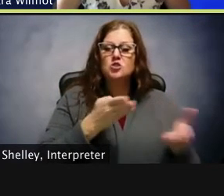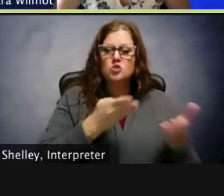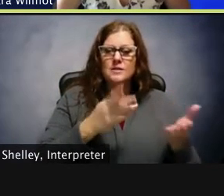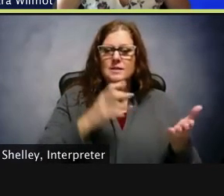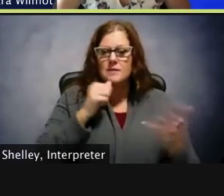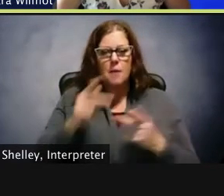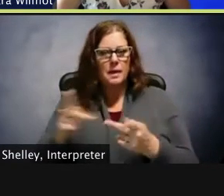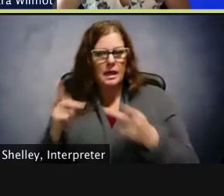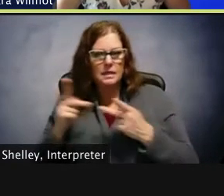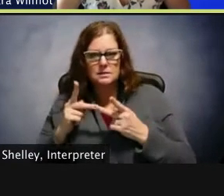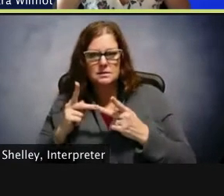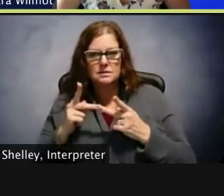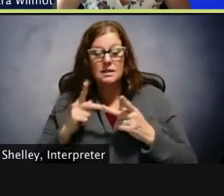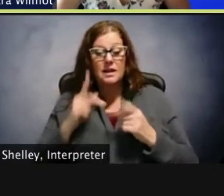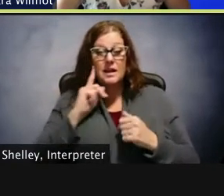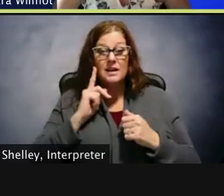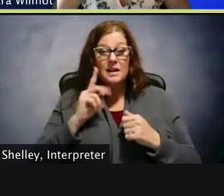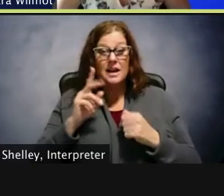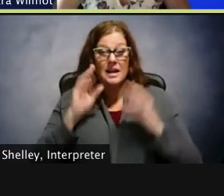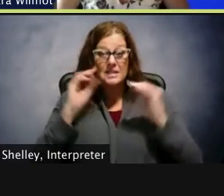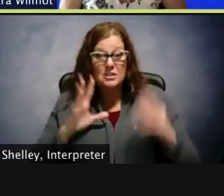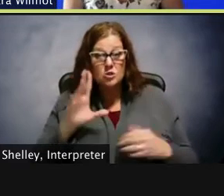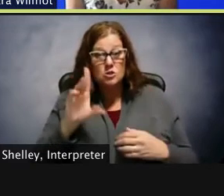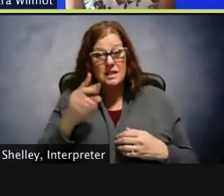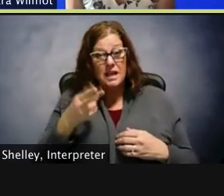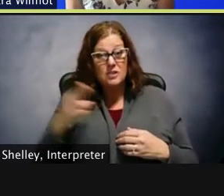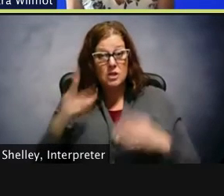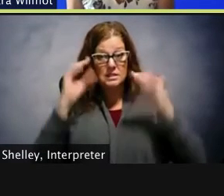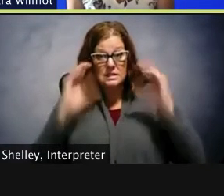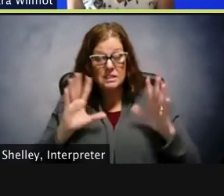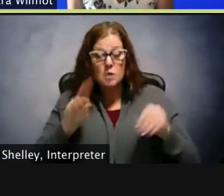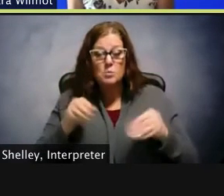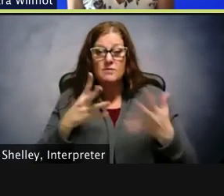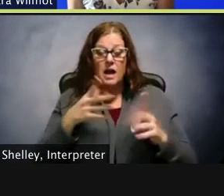the deaf and hard of hearing can provide specially designed instruction and support